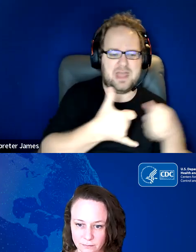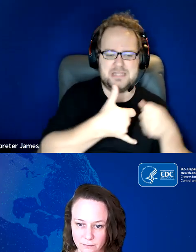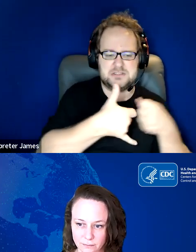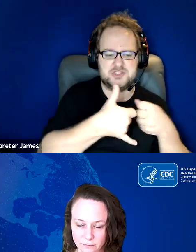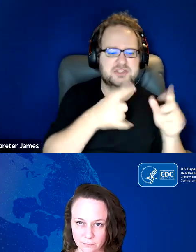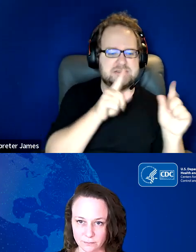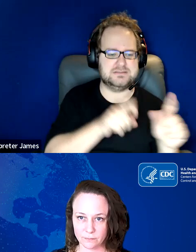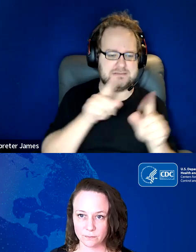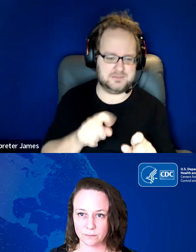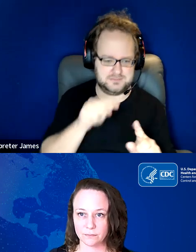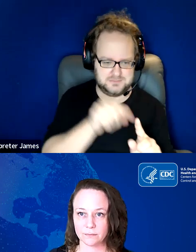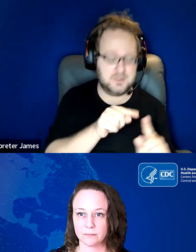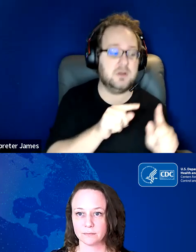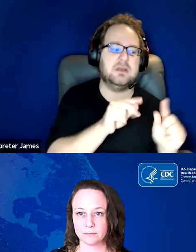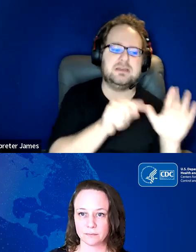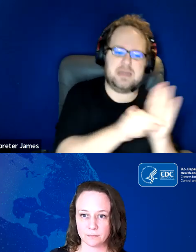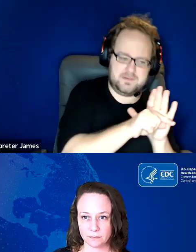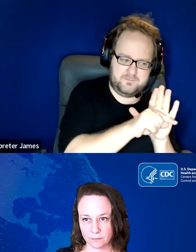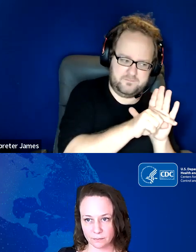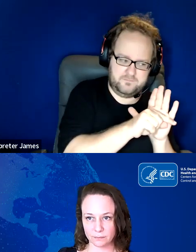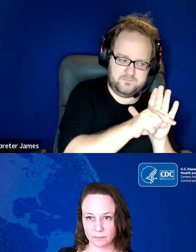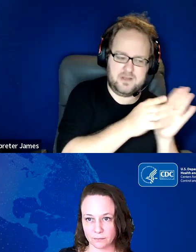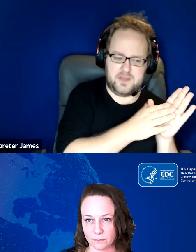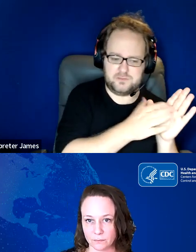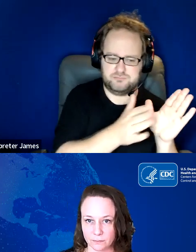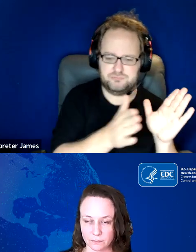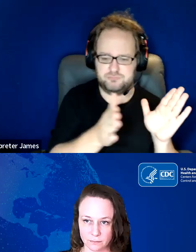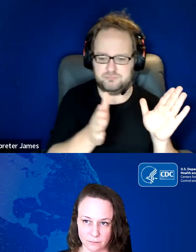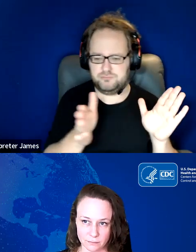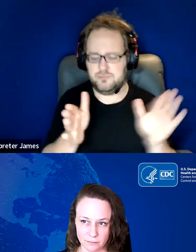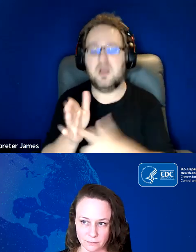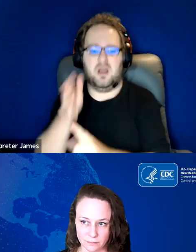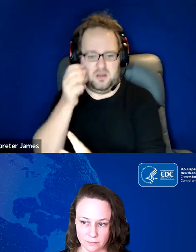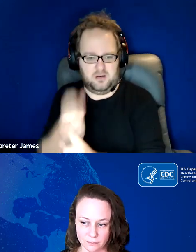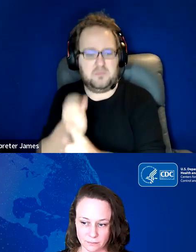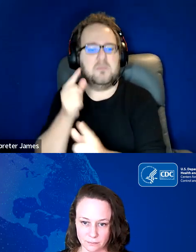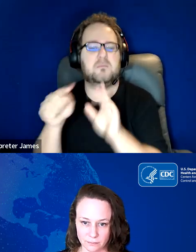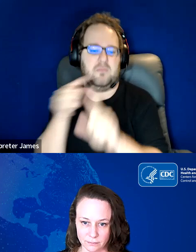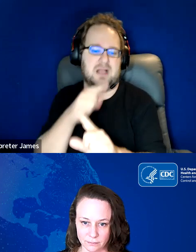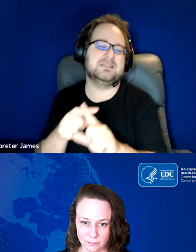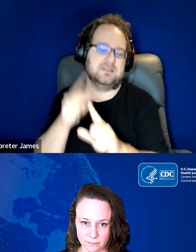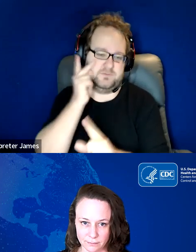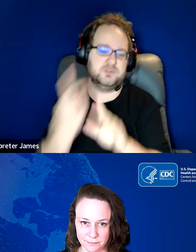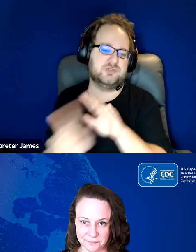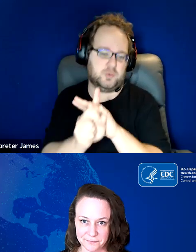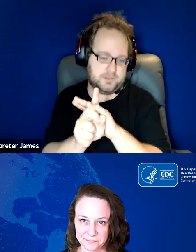is occurring more often in people that have been vaccinated multiple times or had disease several times.